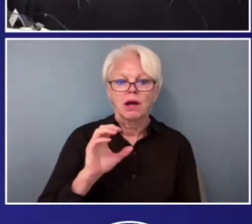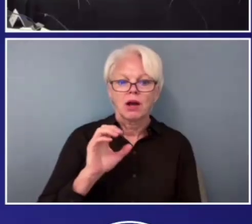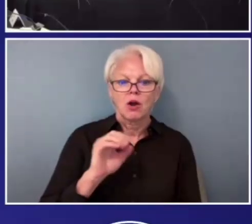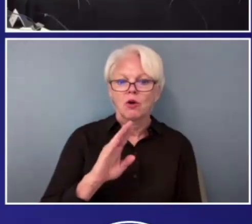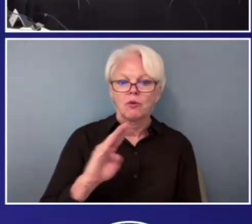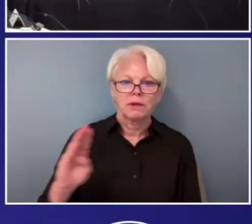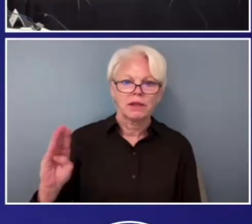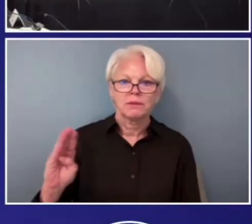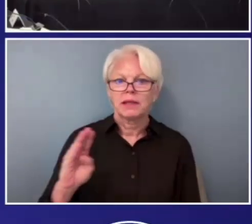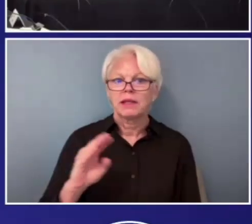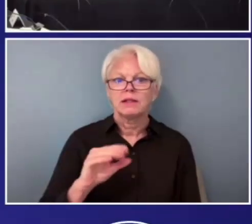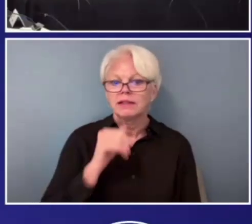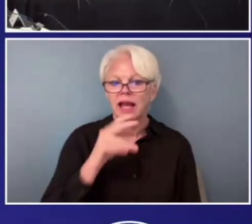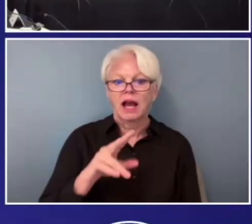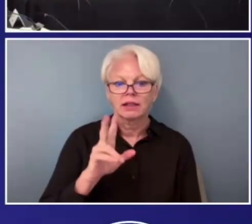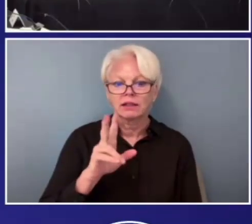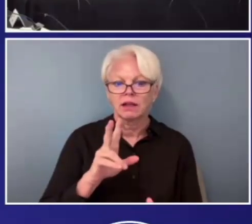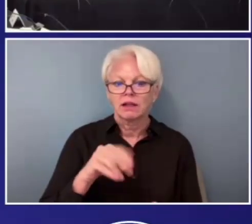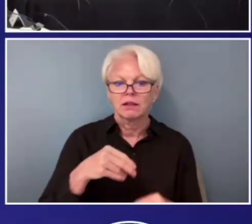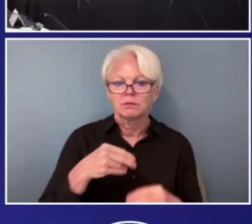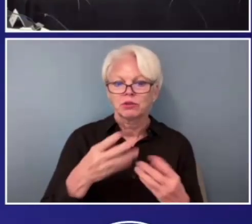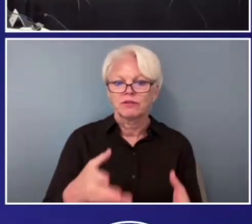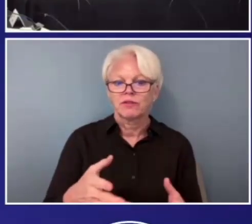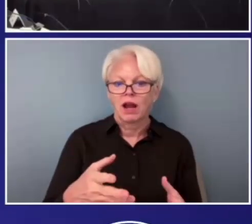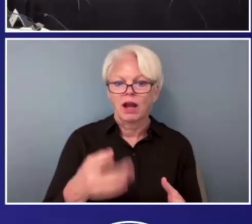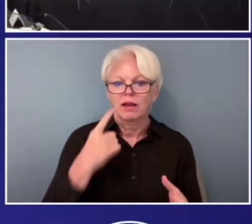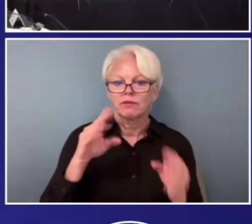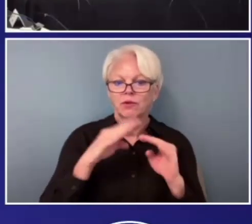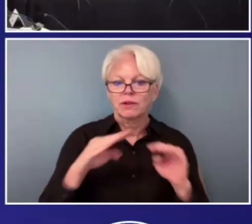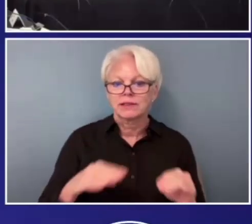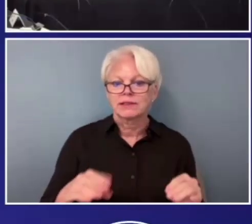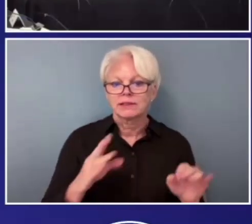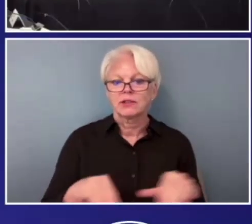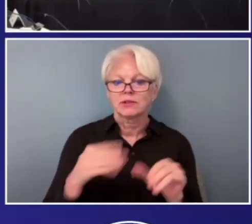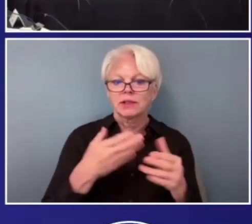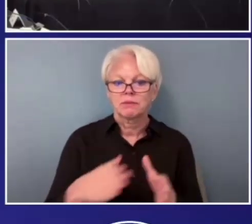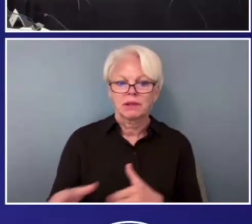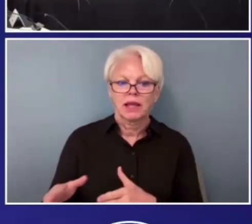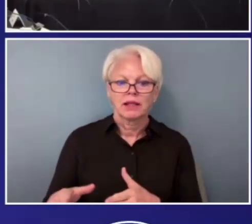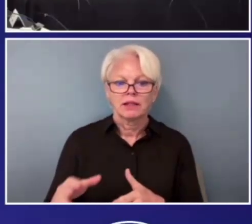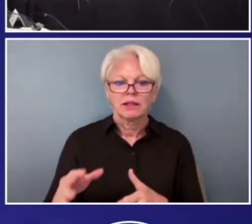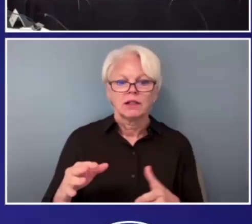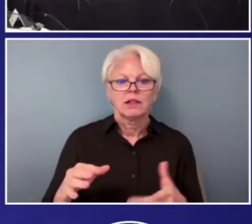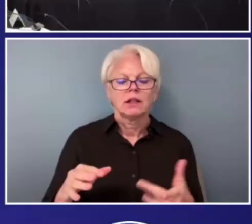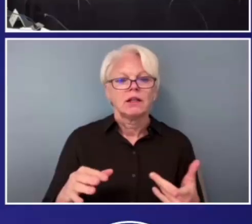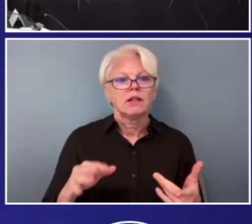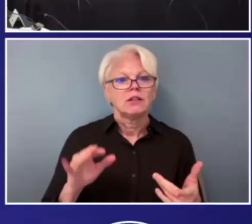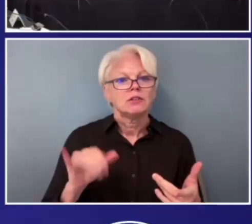_MR. HOLT Alex: Okay. So that would be like a subregulatory decision? Because basically, I mean, you kind of have to have a minimum